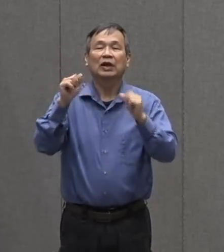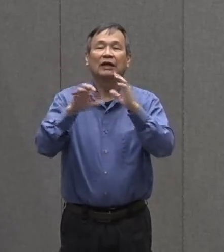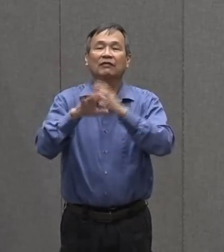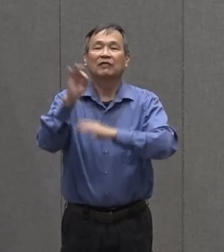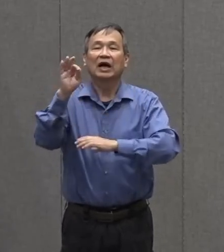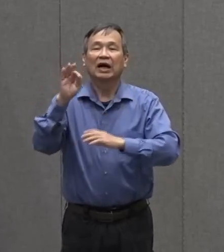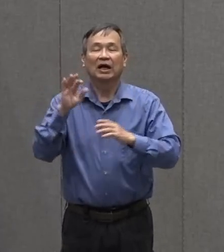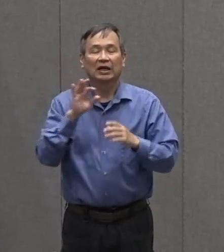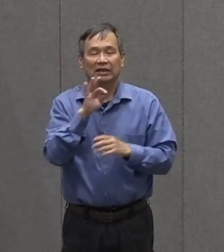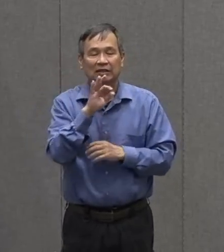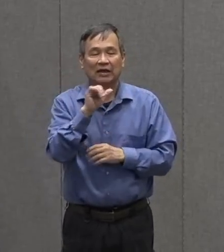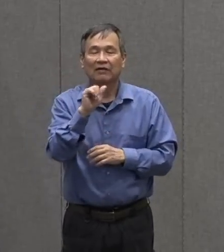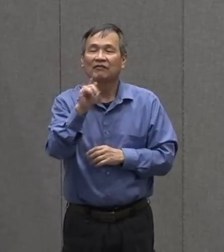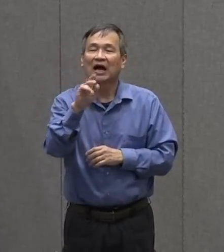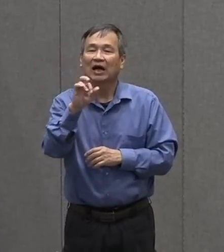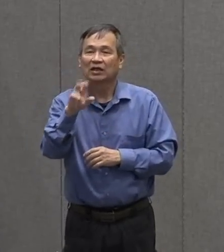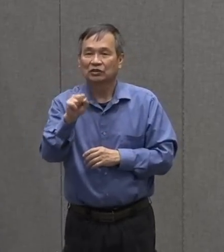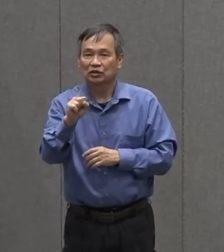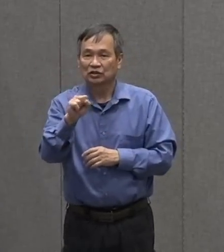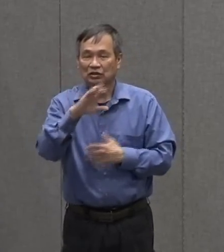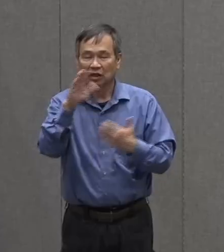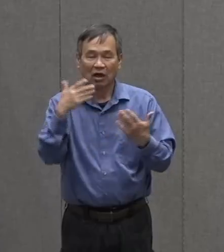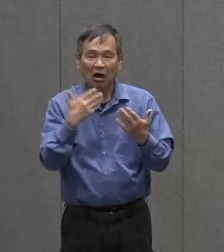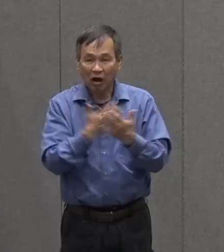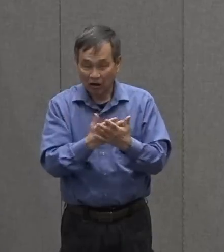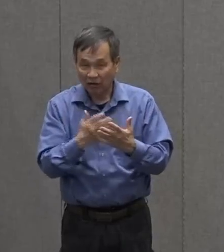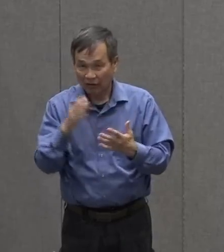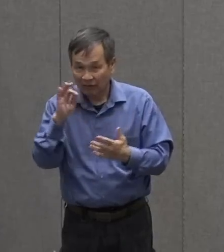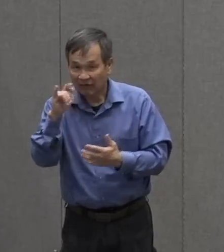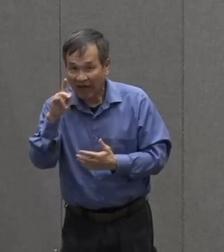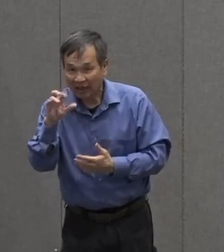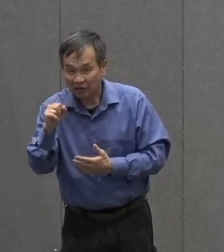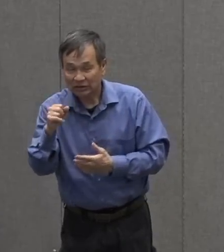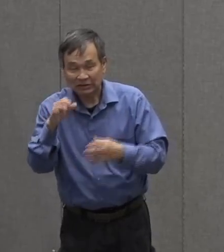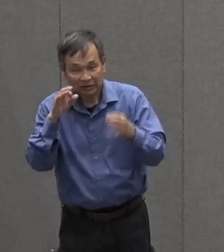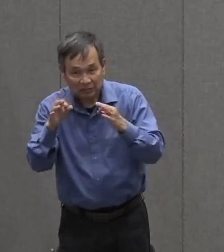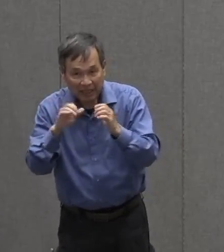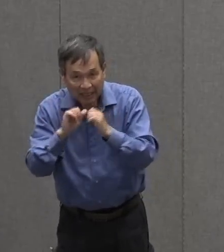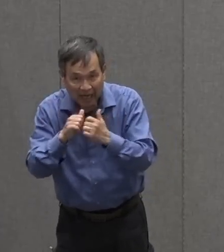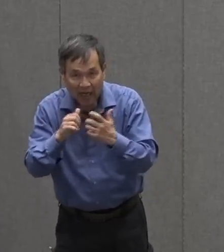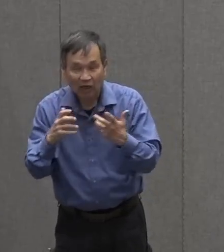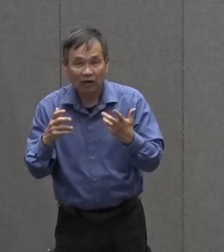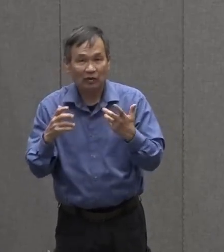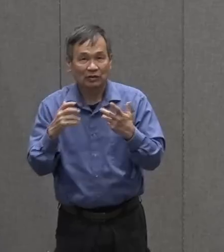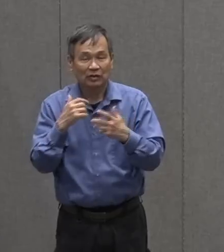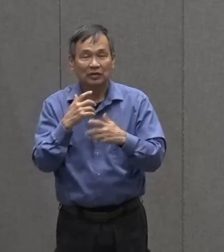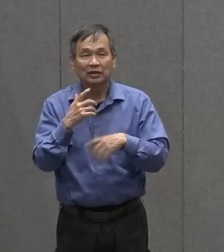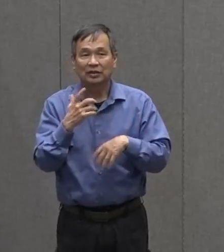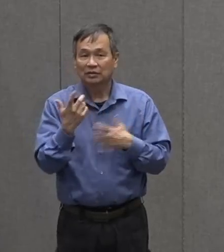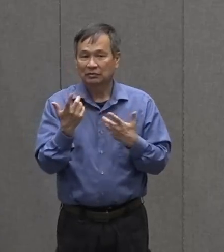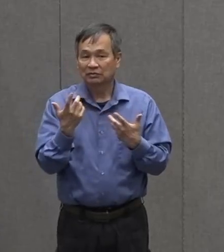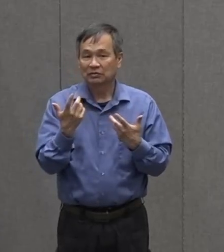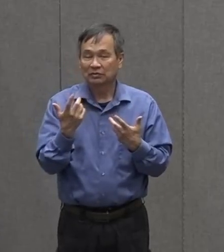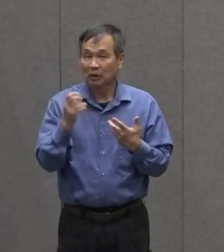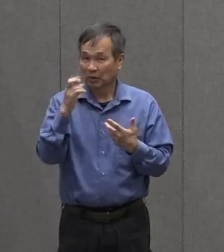Tell me how you know you got all of them. And tell me explain to me how you got them. All right, you guys